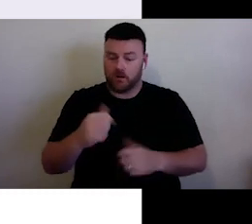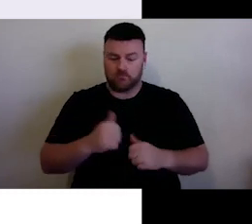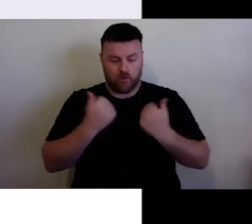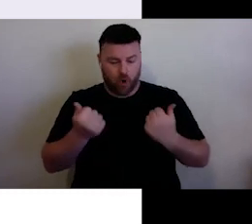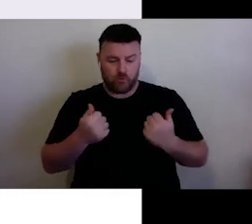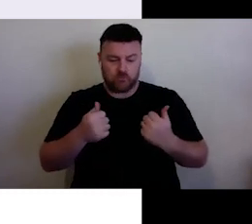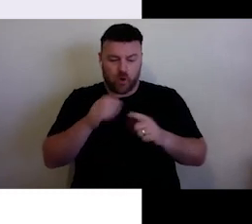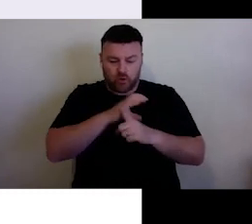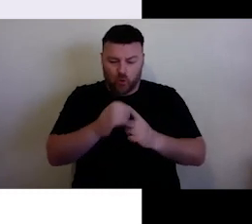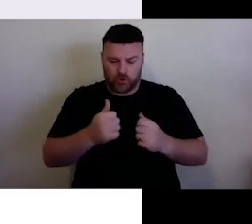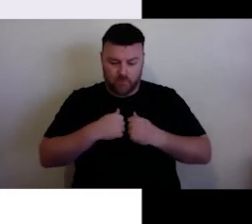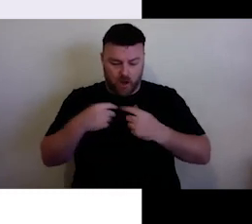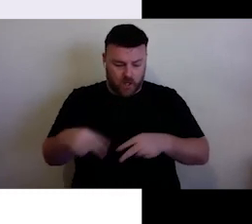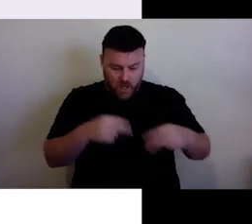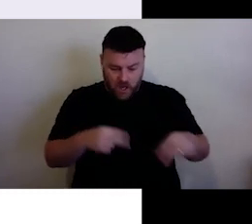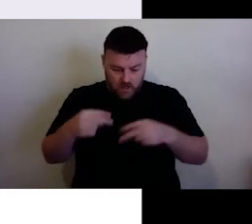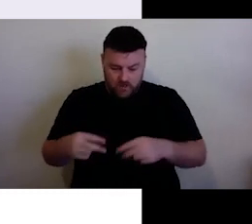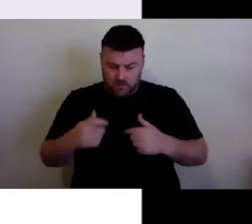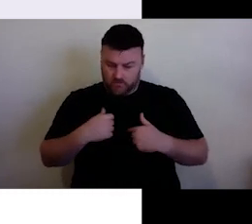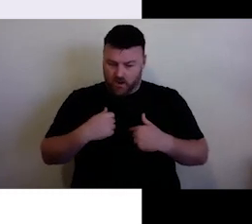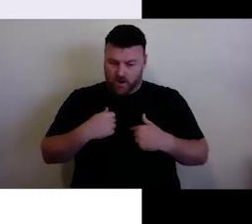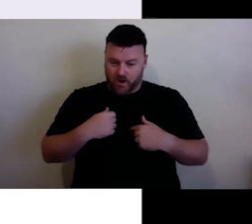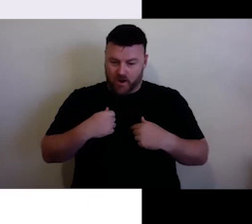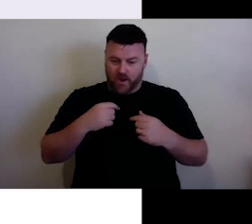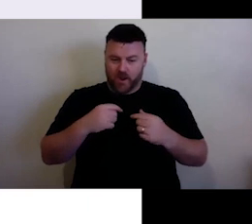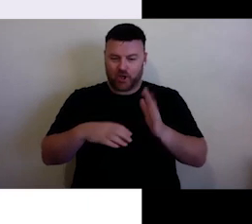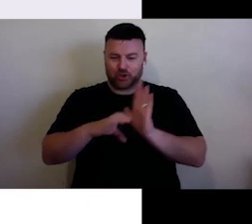not have copyright in the way that I was saying, it being written down,